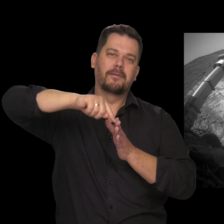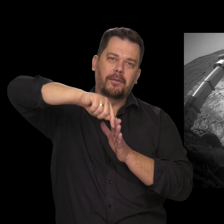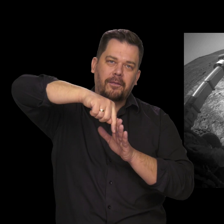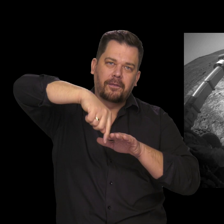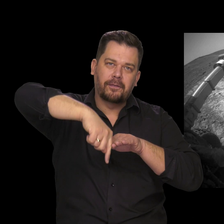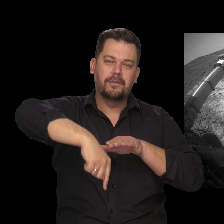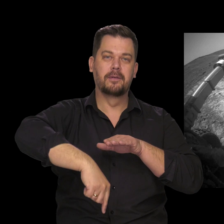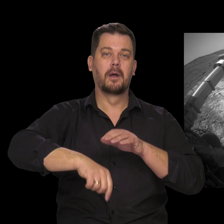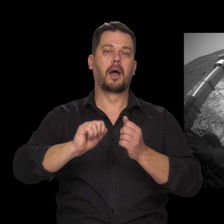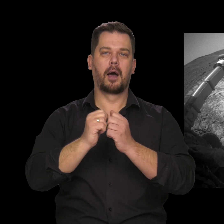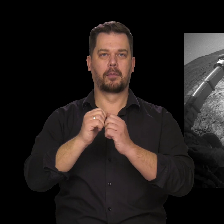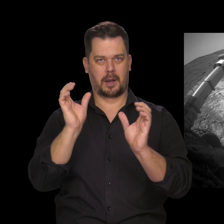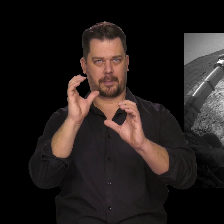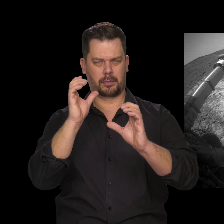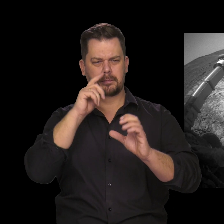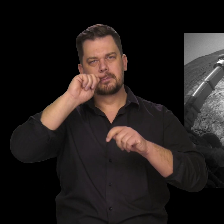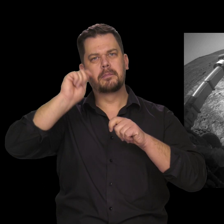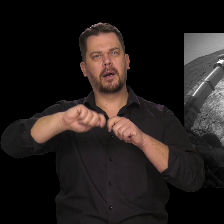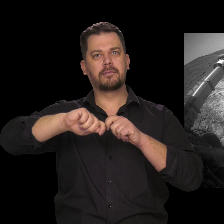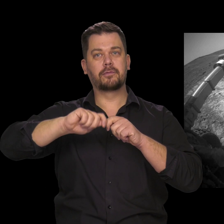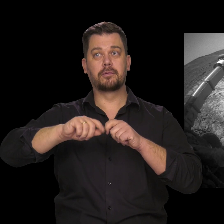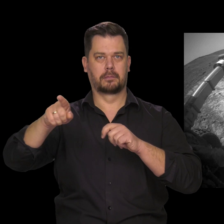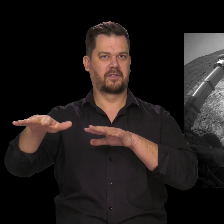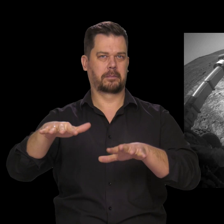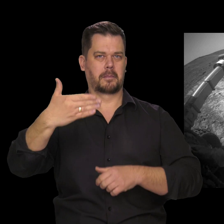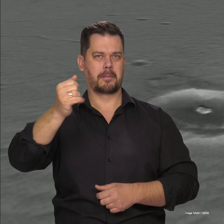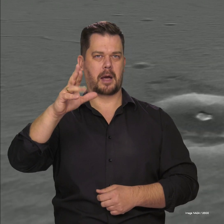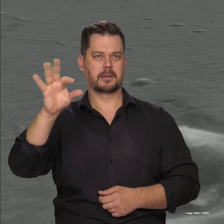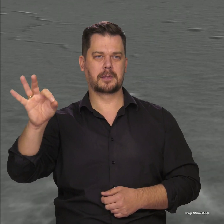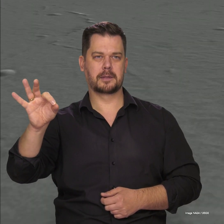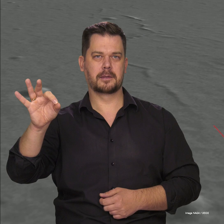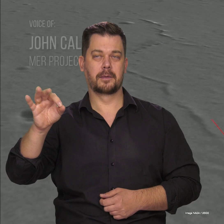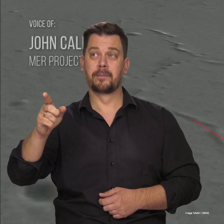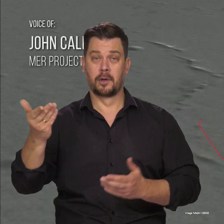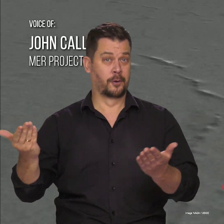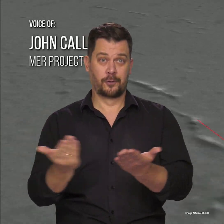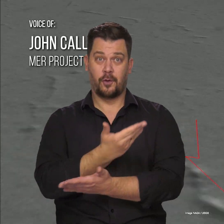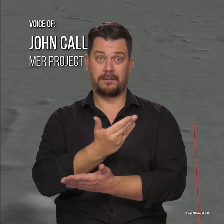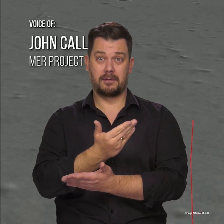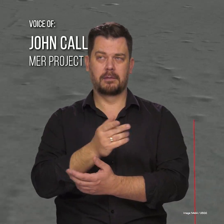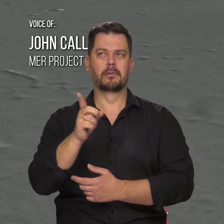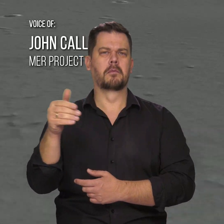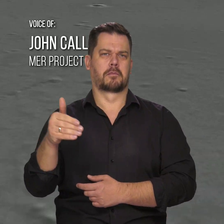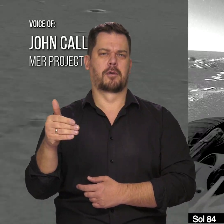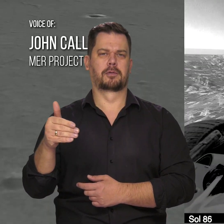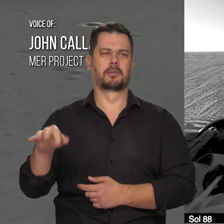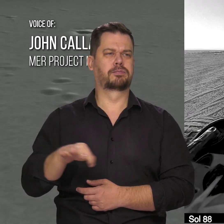drills for burrowing into the surface, or laboratories for analyzing samples on-site. Newer ones can also make decisions autonomously,